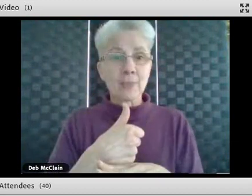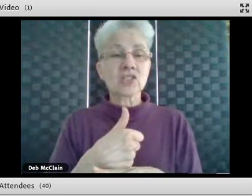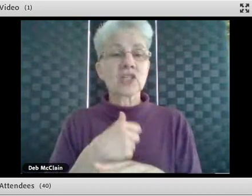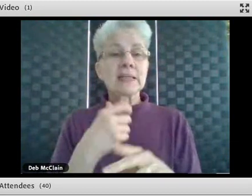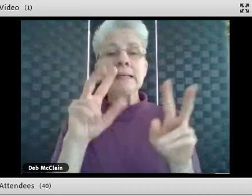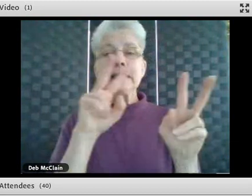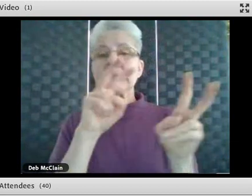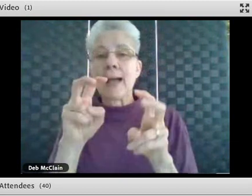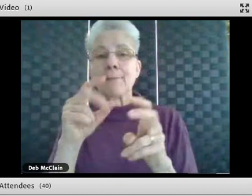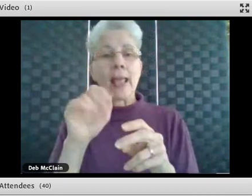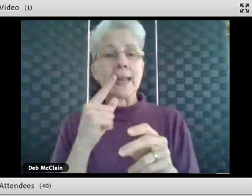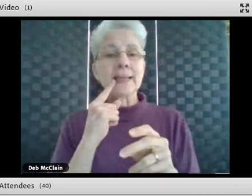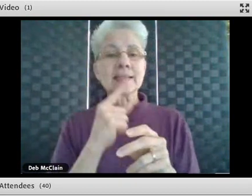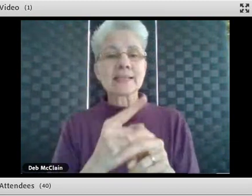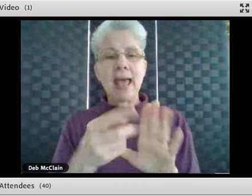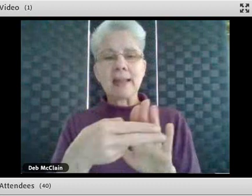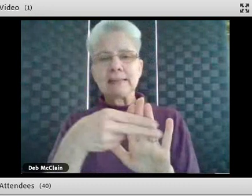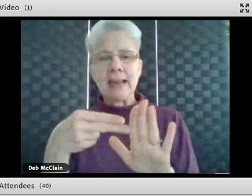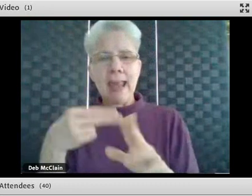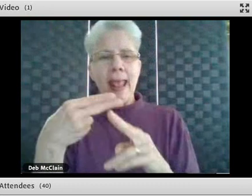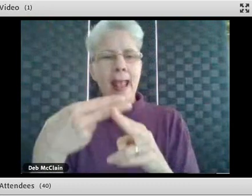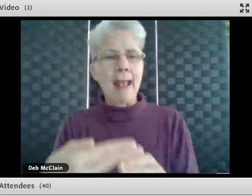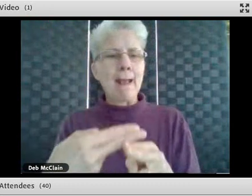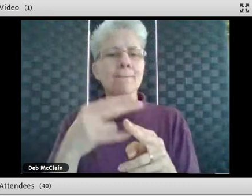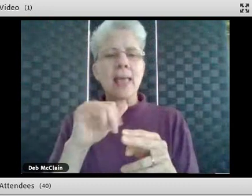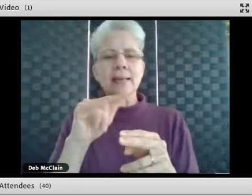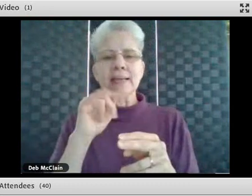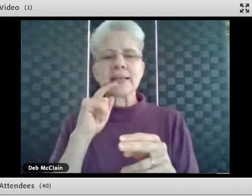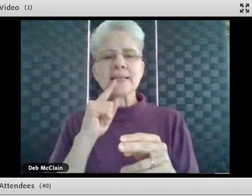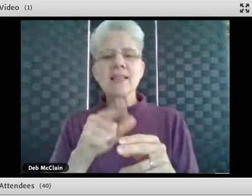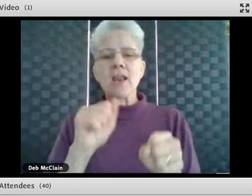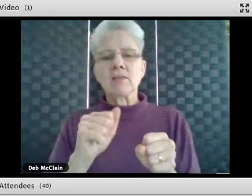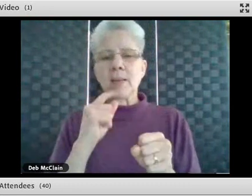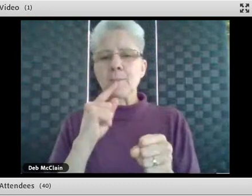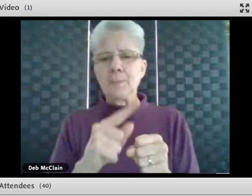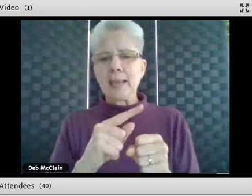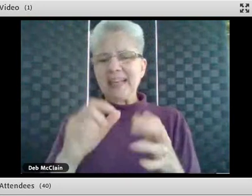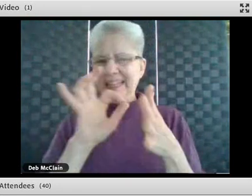that designate entities capable of being enumerated," okay? That you count, all right?